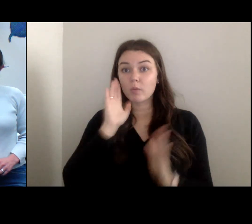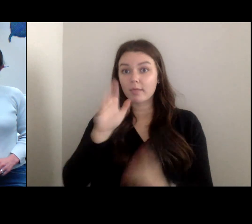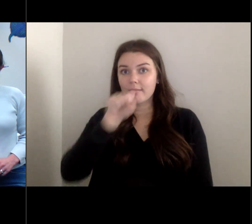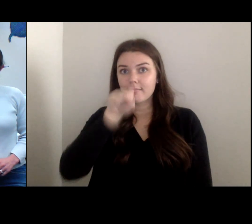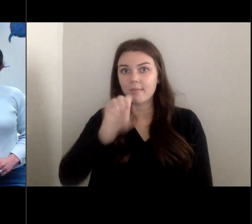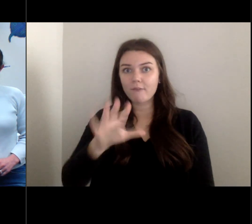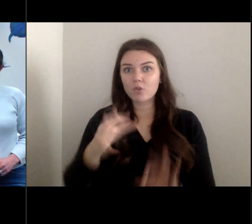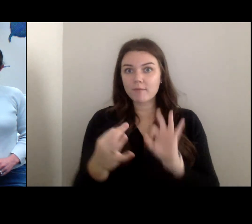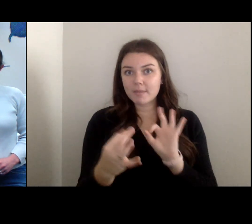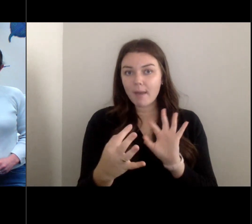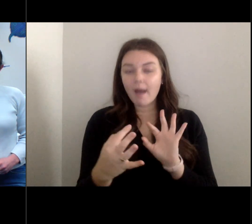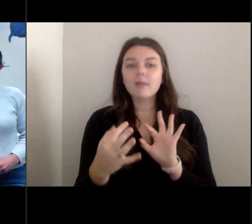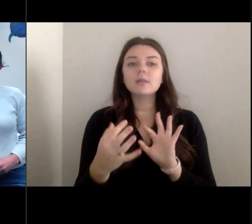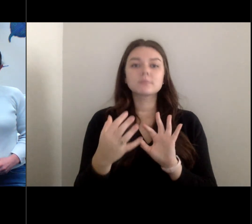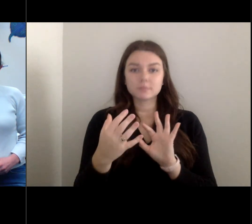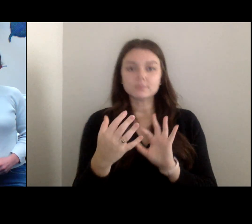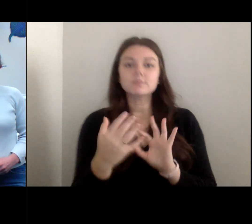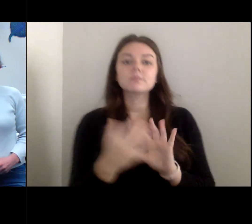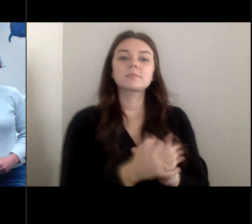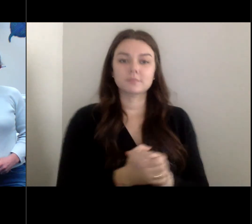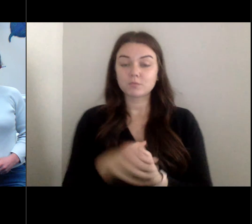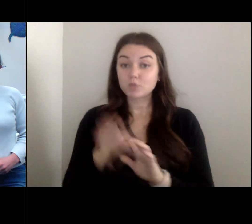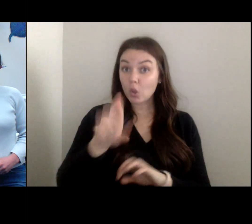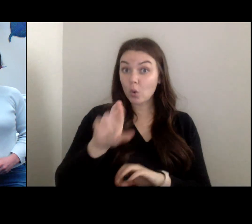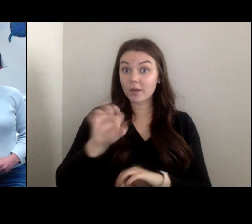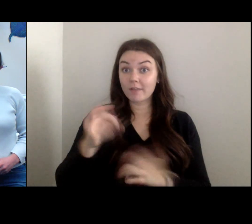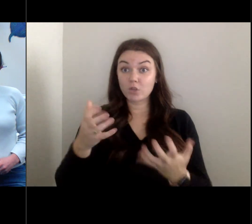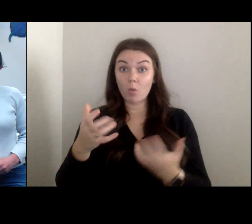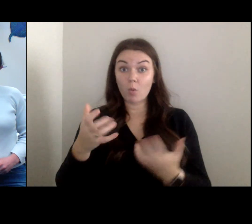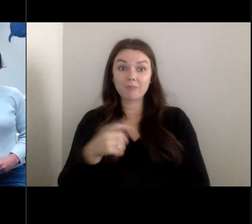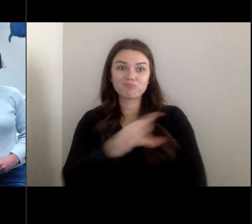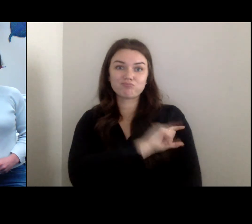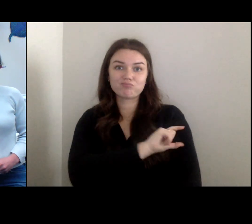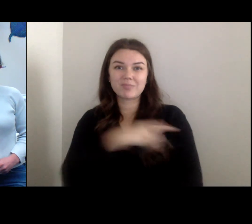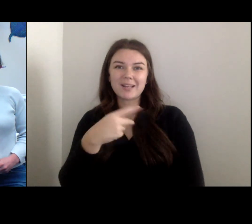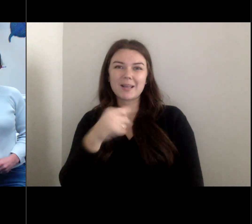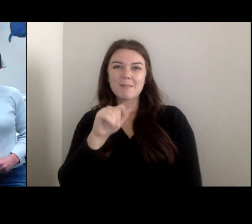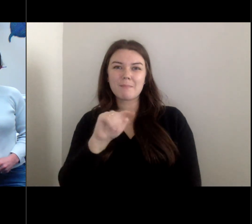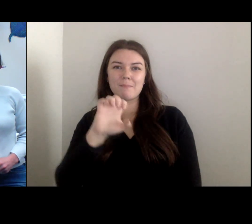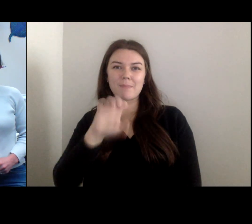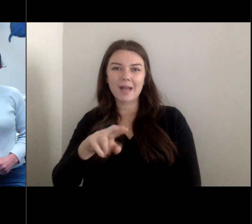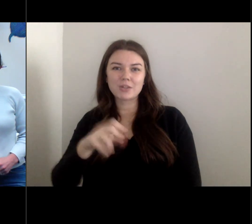or to receive a NOAA Live iron-on patch, please visit the website at Woods Hole Sea Grant.